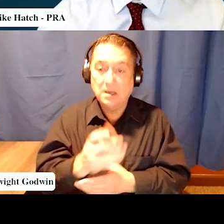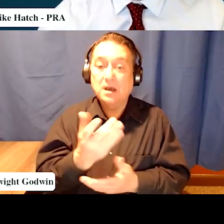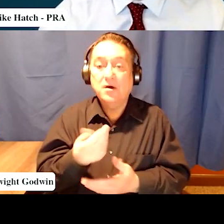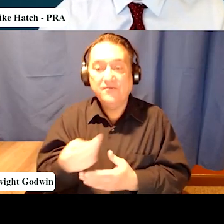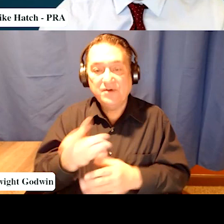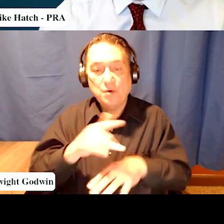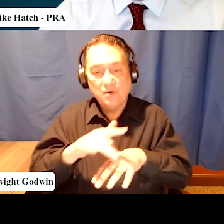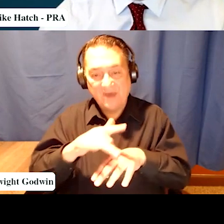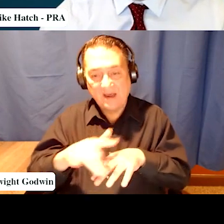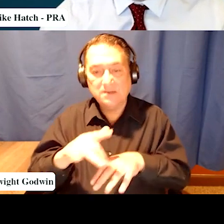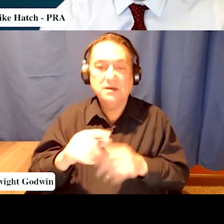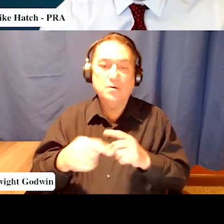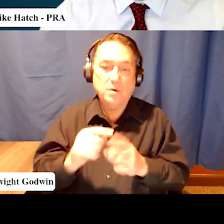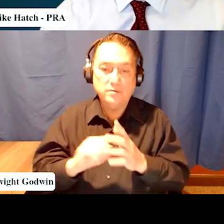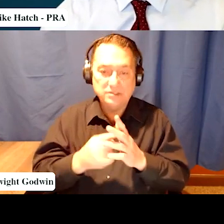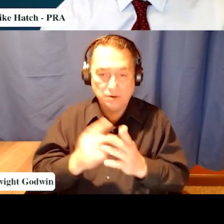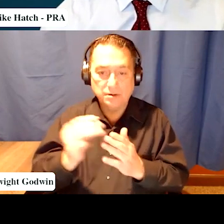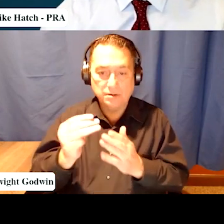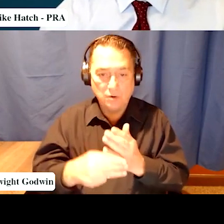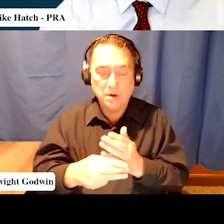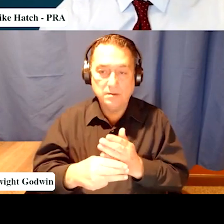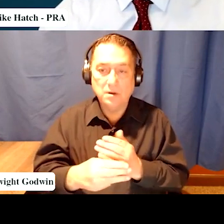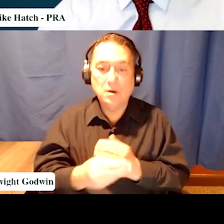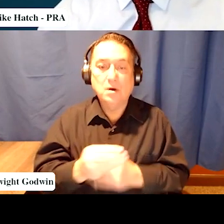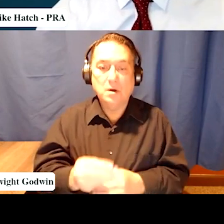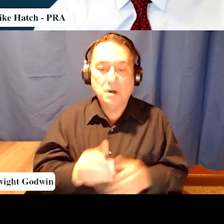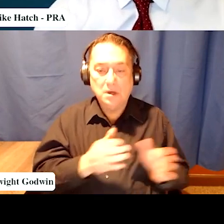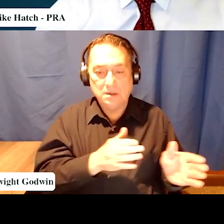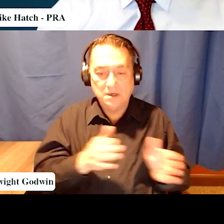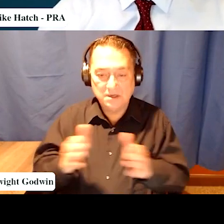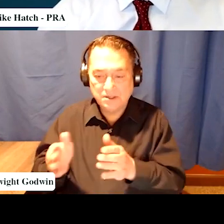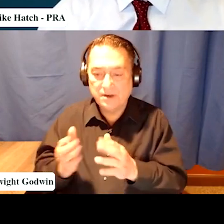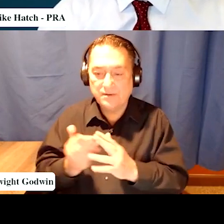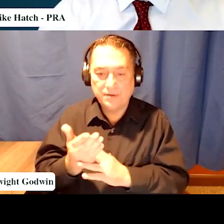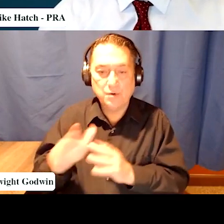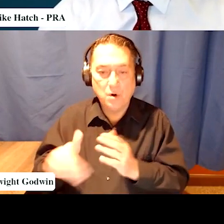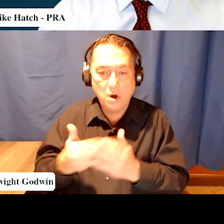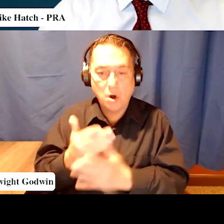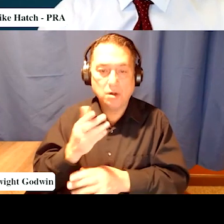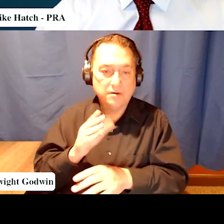started this program, and there's been a shift of through all of the disciplines involved, there definitely has been a shift